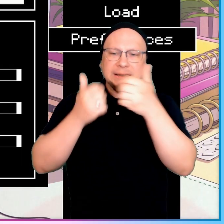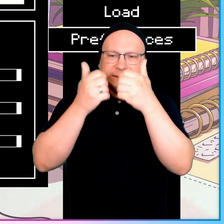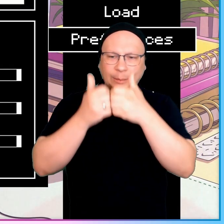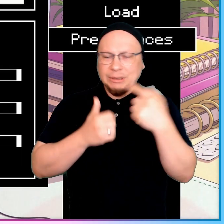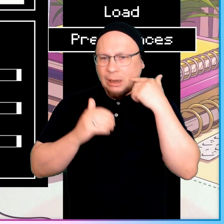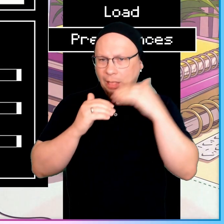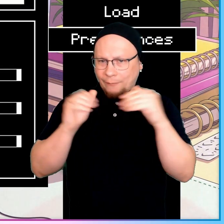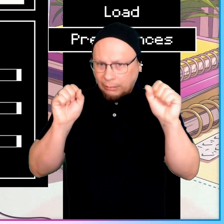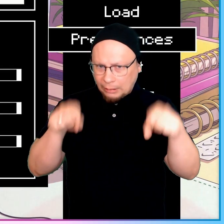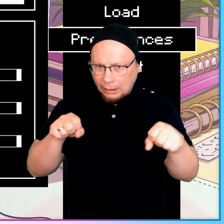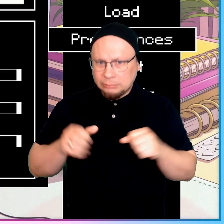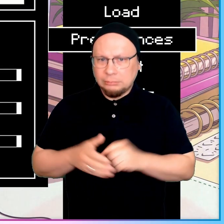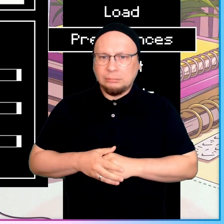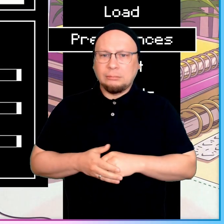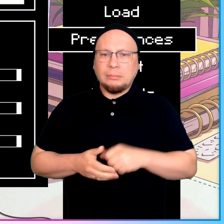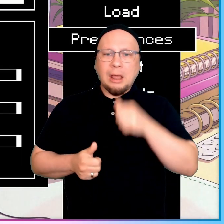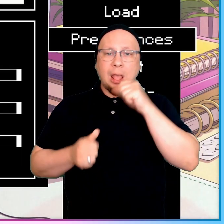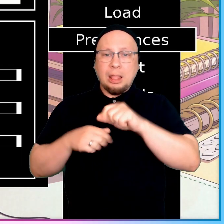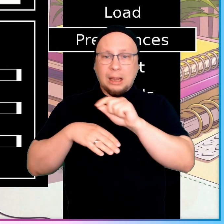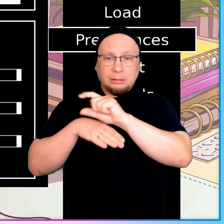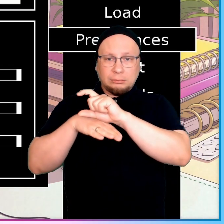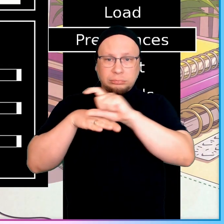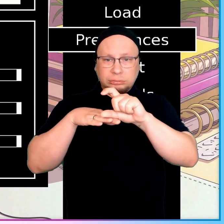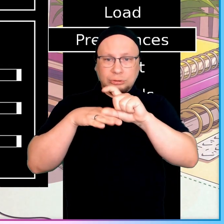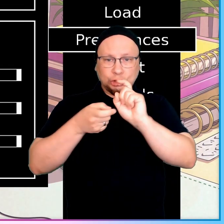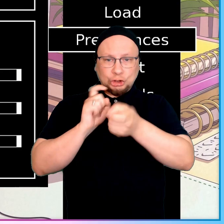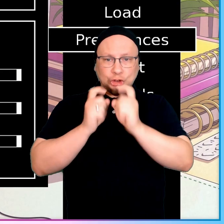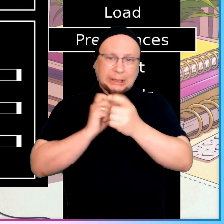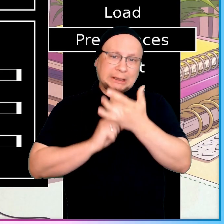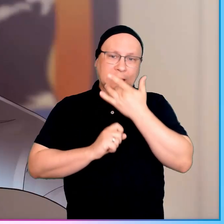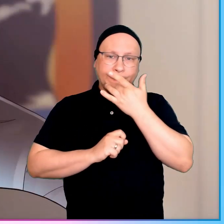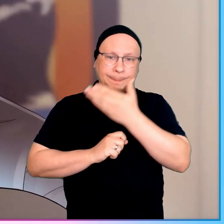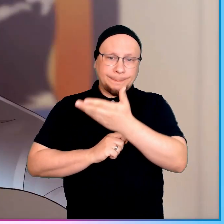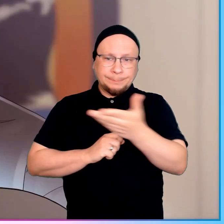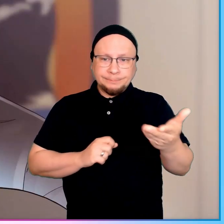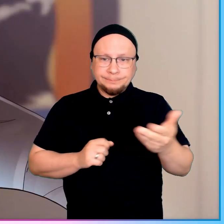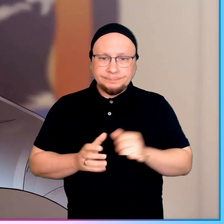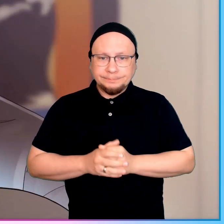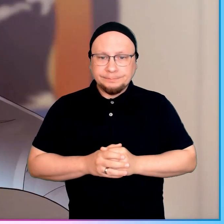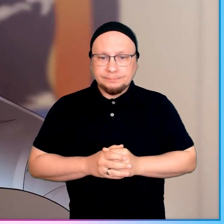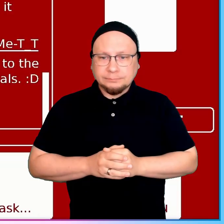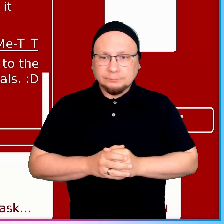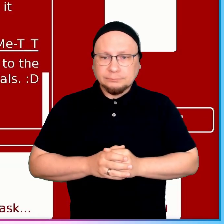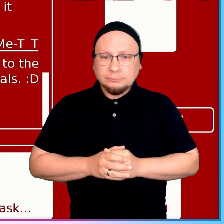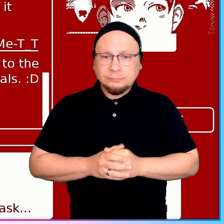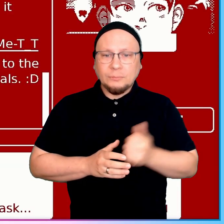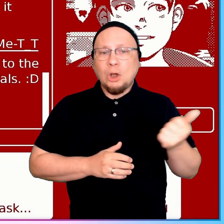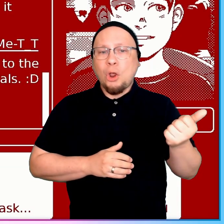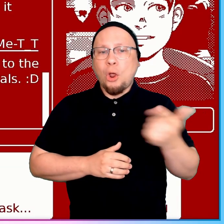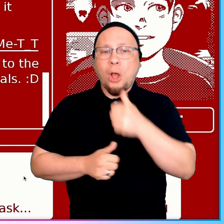The default font can be switched for a clear, easy to read font, and all fonts are large and high contrast.